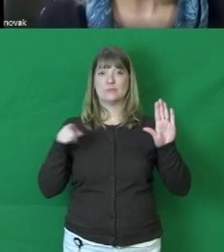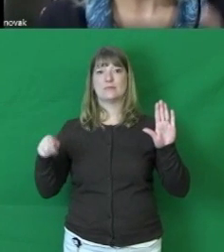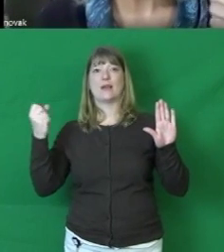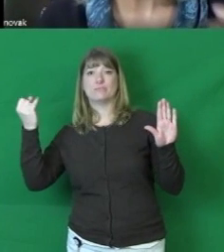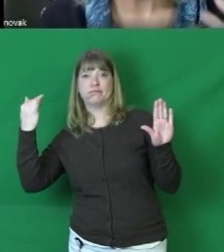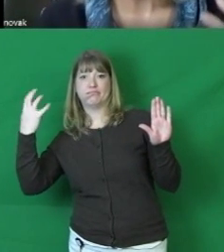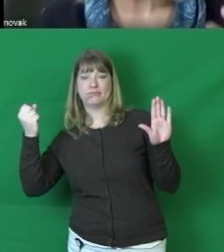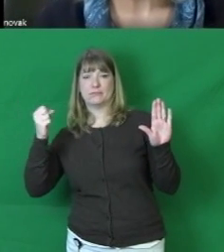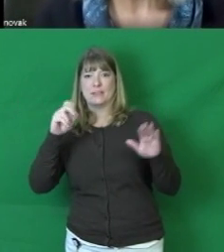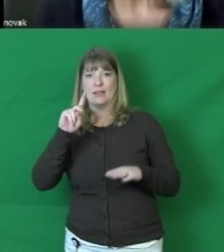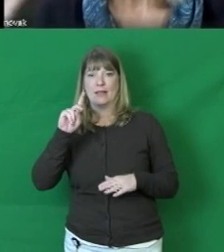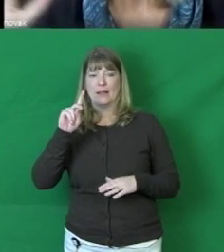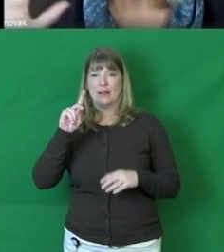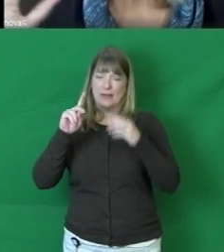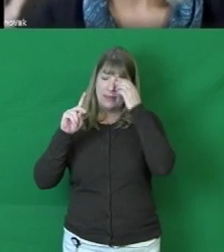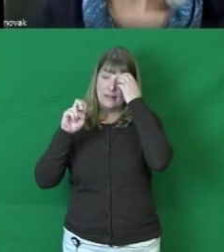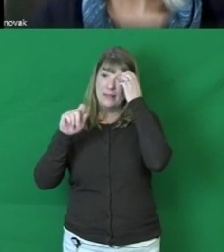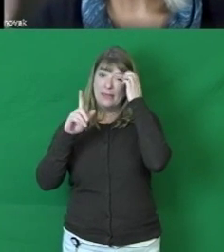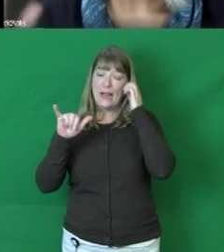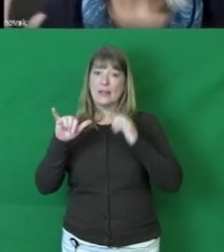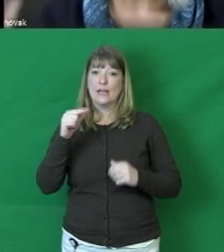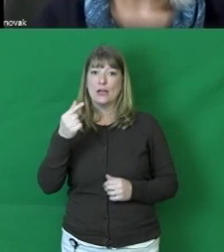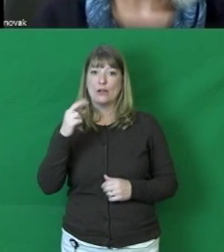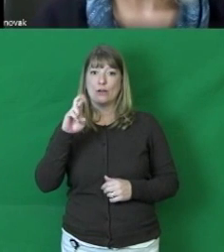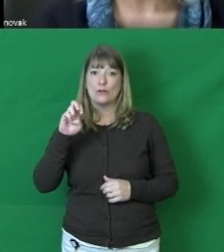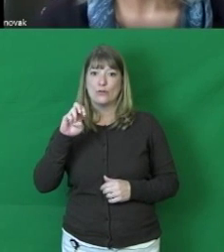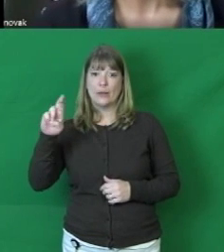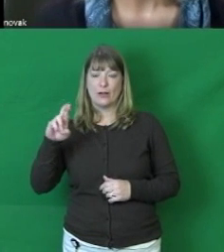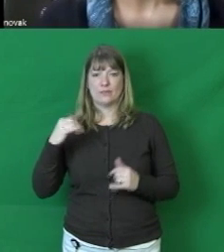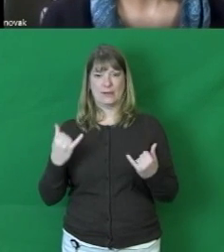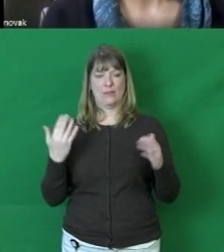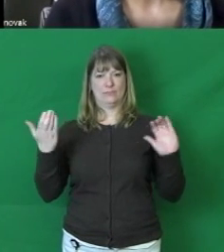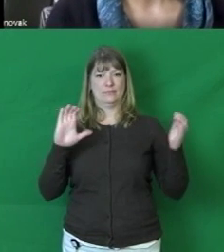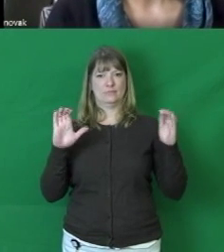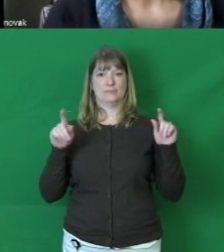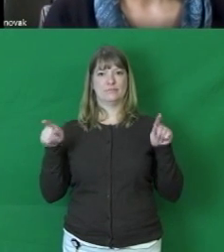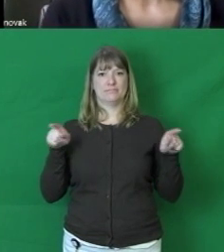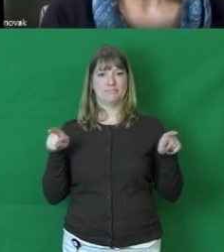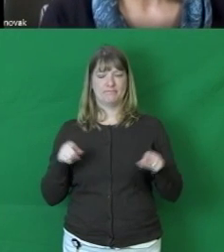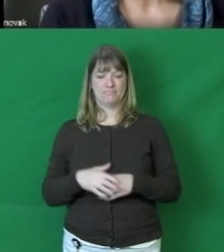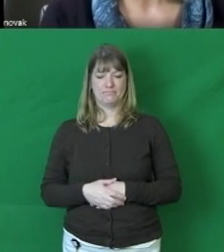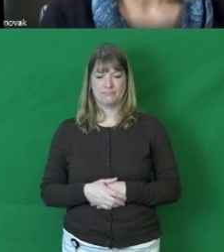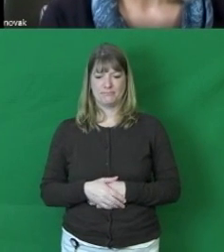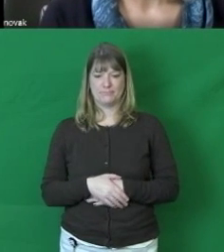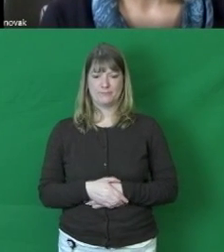interpretation by Kelly Greer. Let's compare the two.